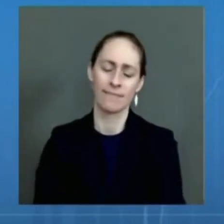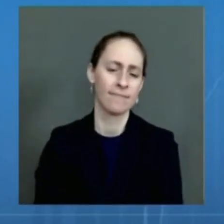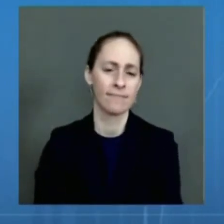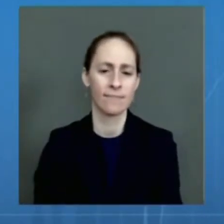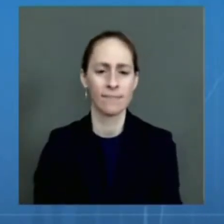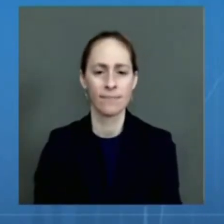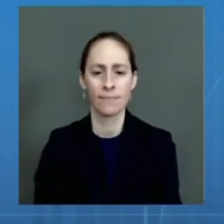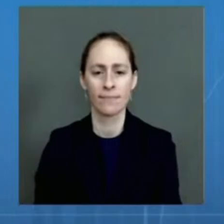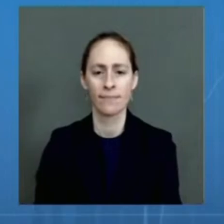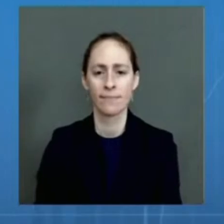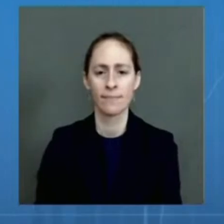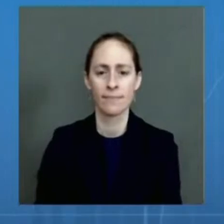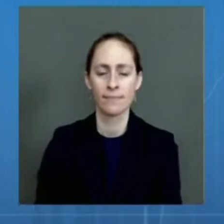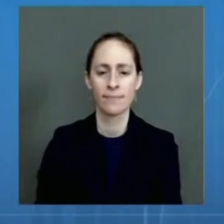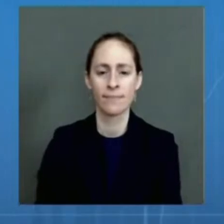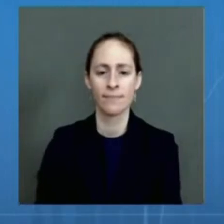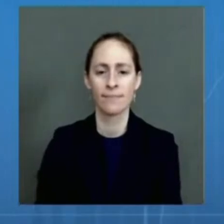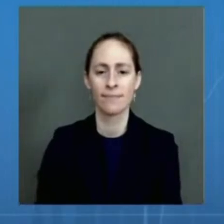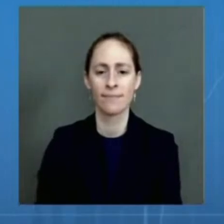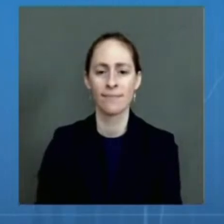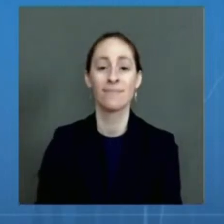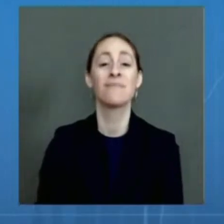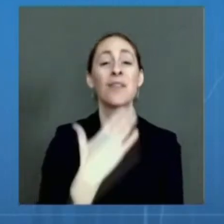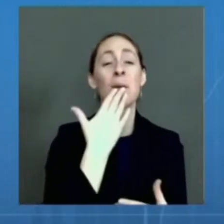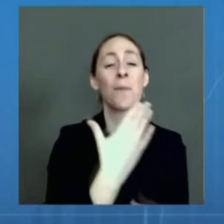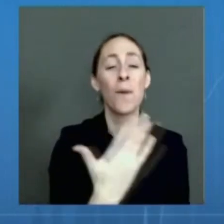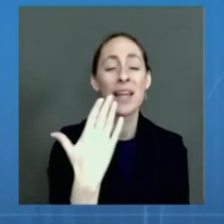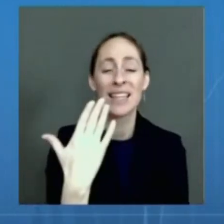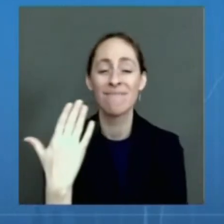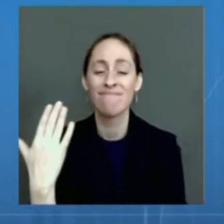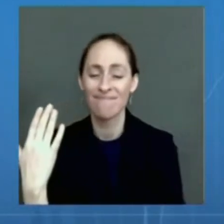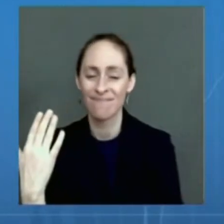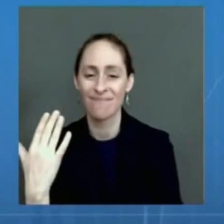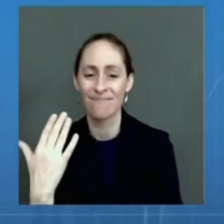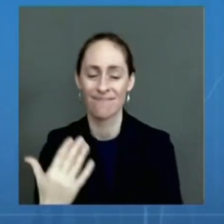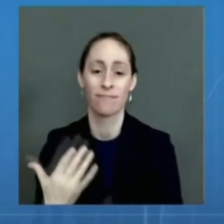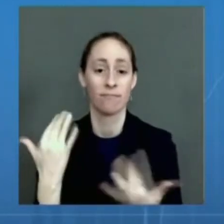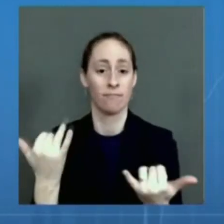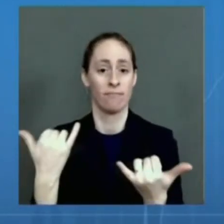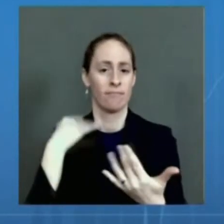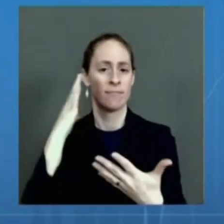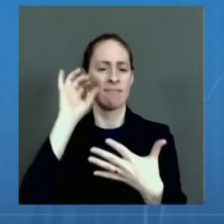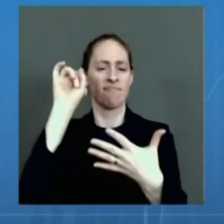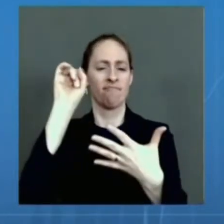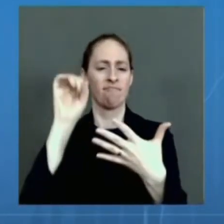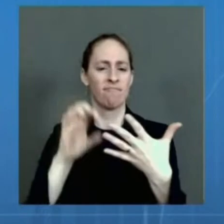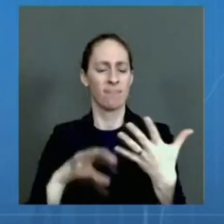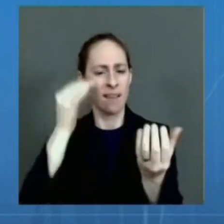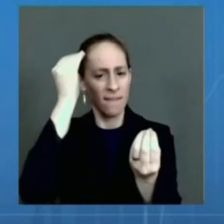DR. WOLIN SKI. THANK YOU AND GOOD MORNING EVERYONE. I'D LIKE TO START BY WALKING